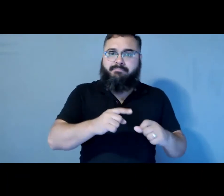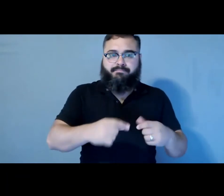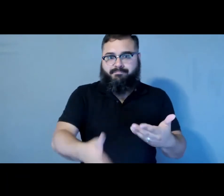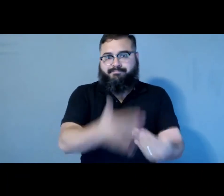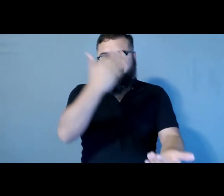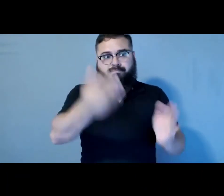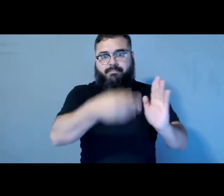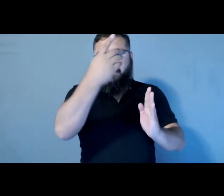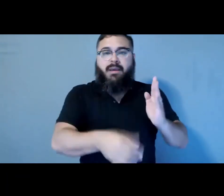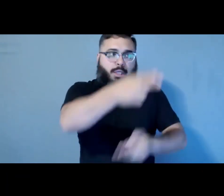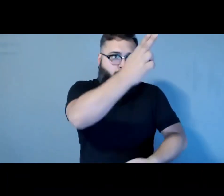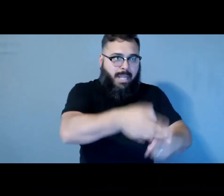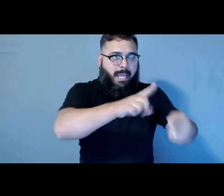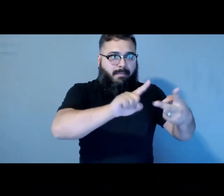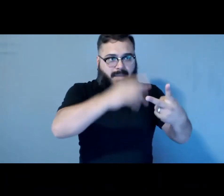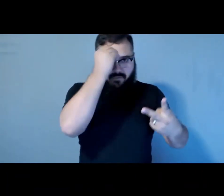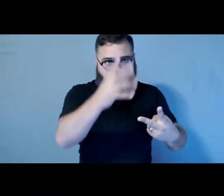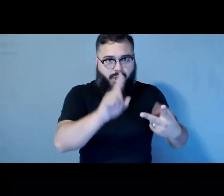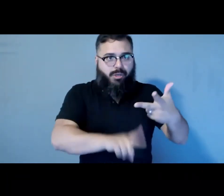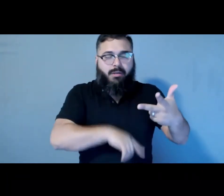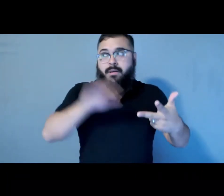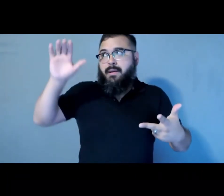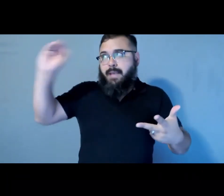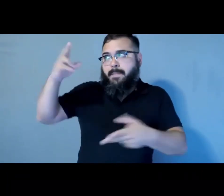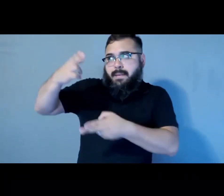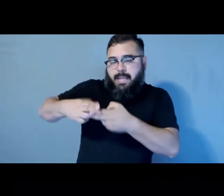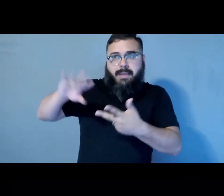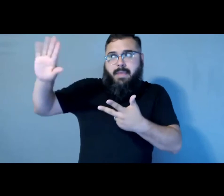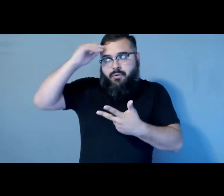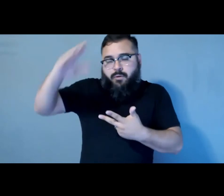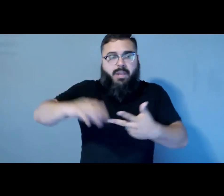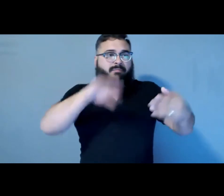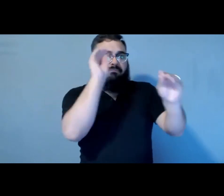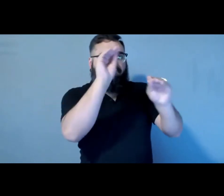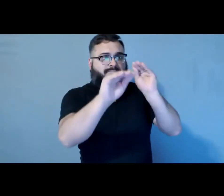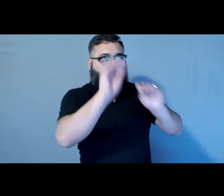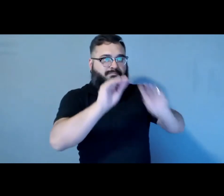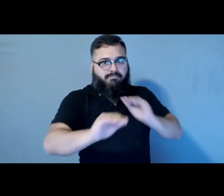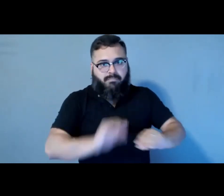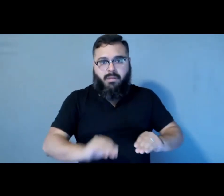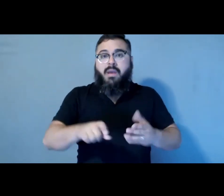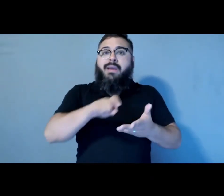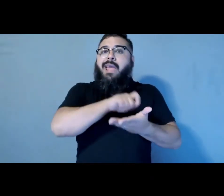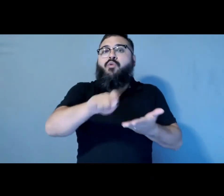with your name, information, the employer's name information and then write a summary of what happened